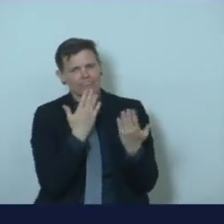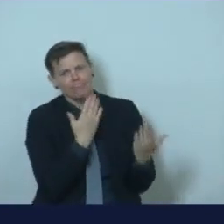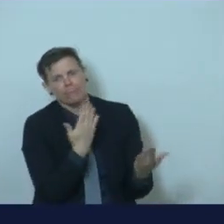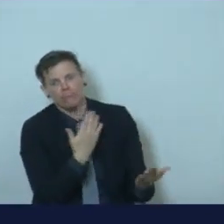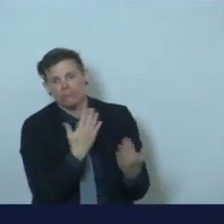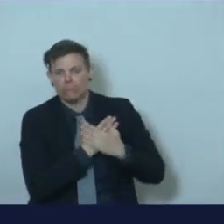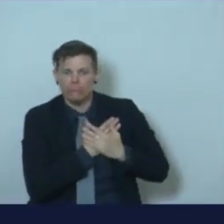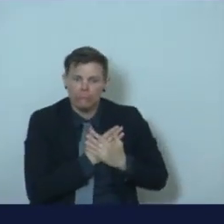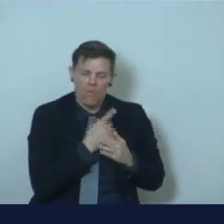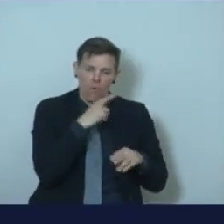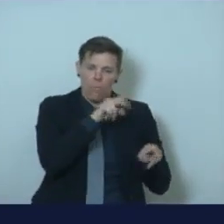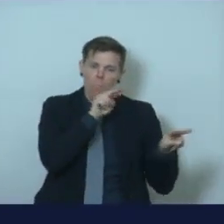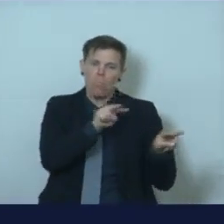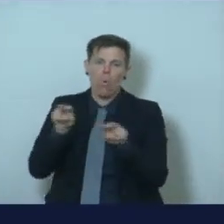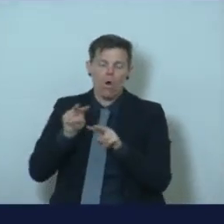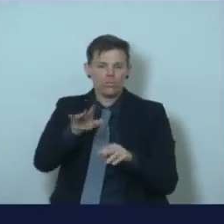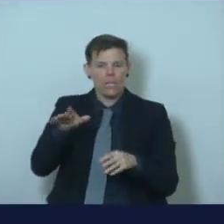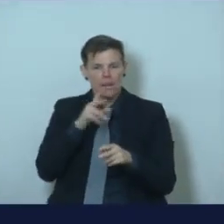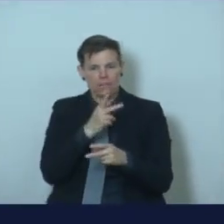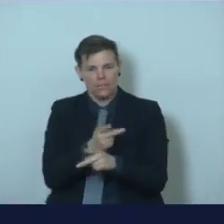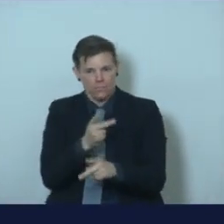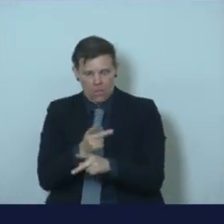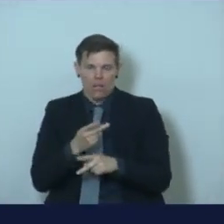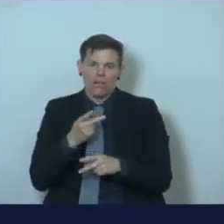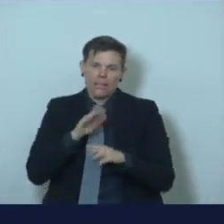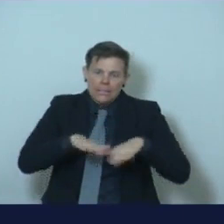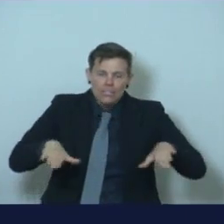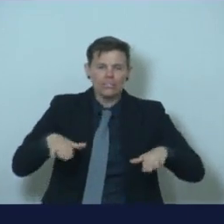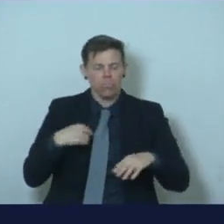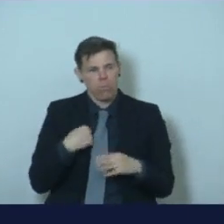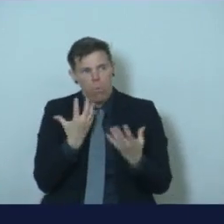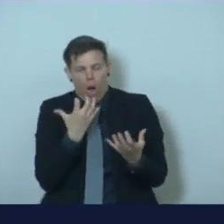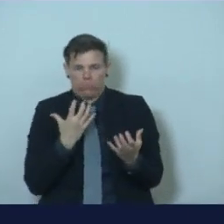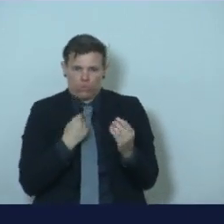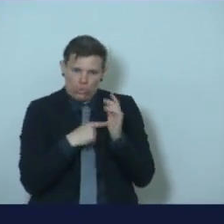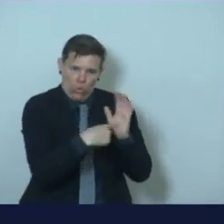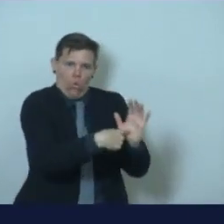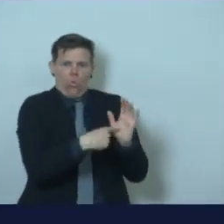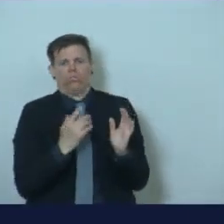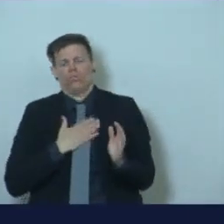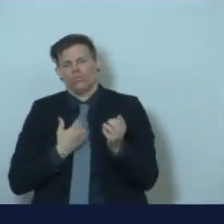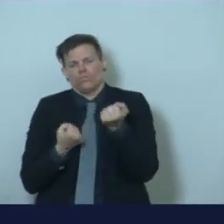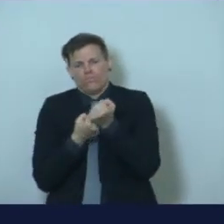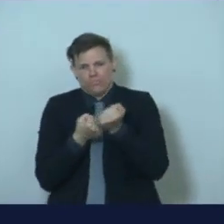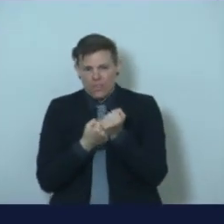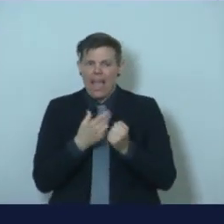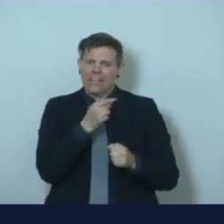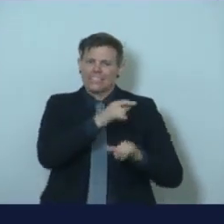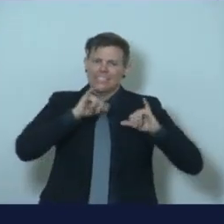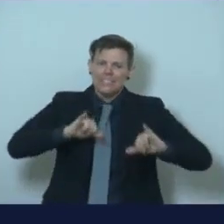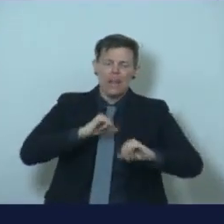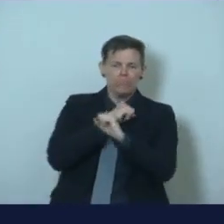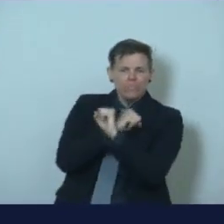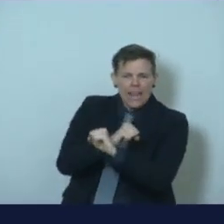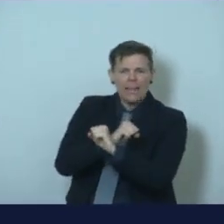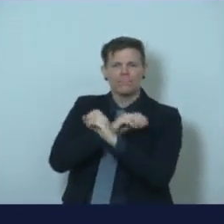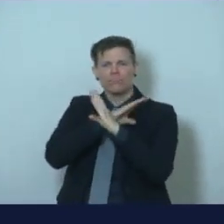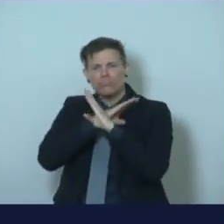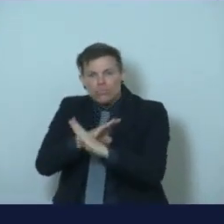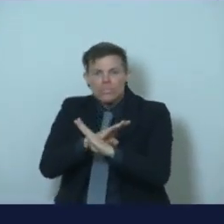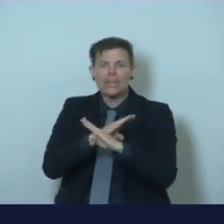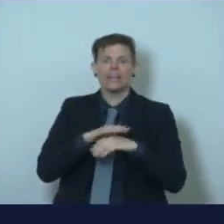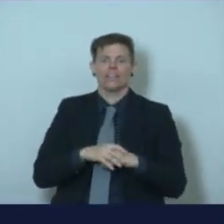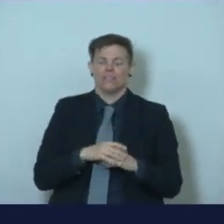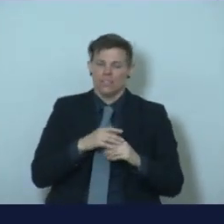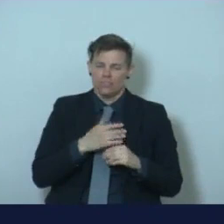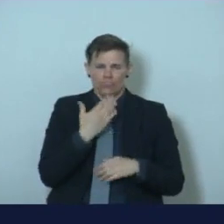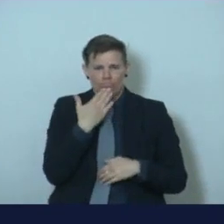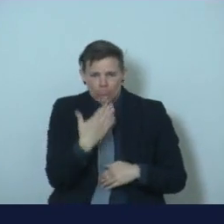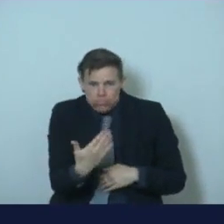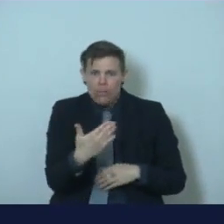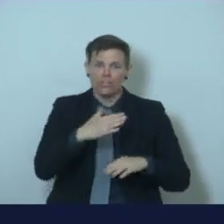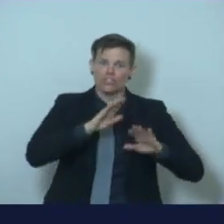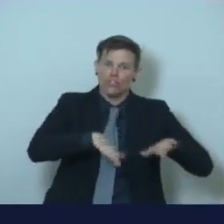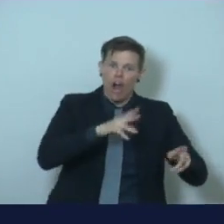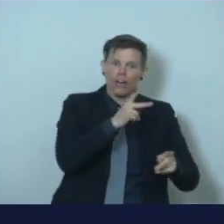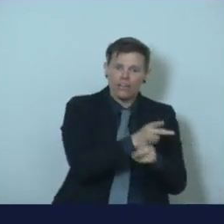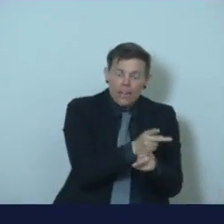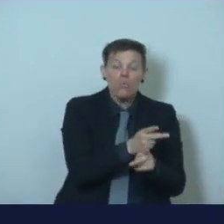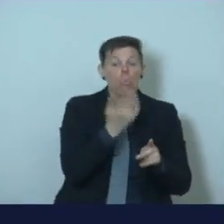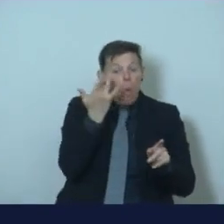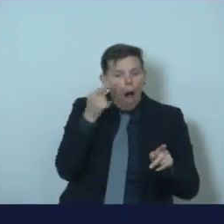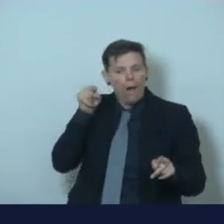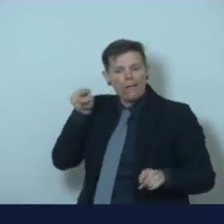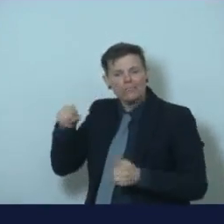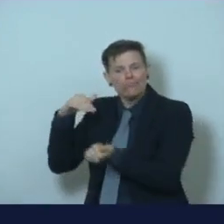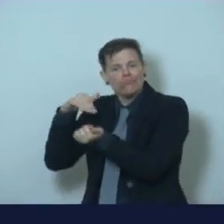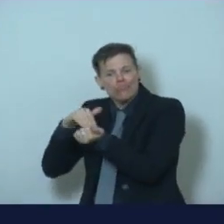AND QUITE FRANKLY THEY MAKE SURE OUR HEALTH CARE WORKERS HAVE THE SUPPORT THEY NEED TO SUPPORT AND PRETECH AND PROVIDE THE NECESSARY LIVE SAVING HEALTH CARE SERVICE THAT YOU NEED.